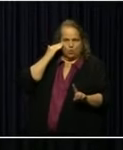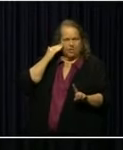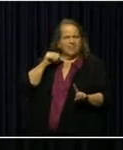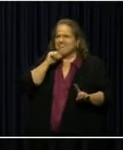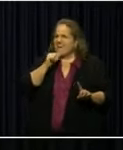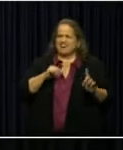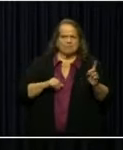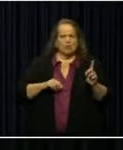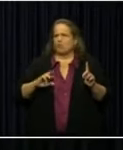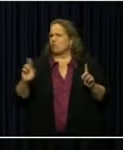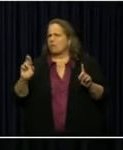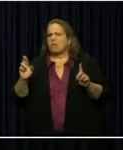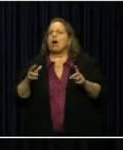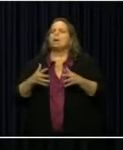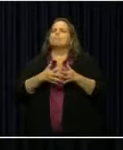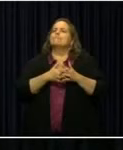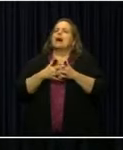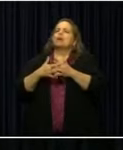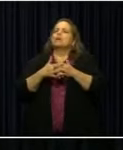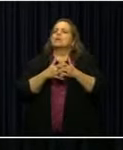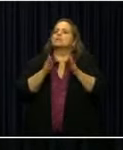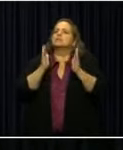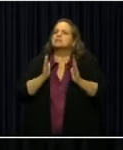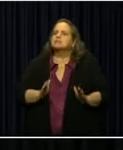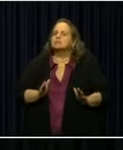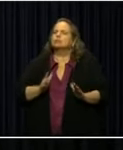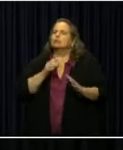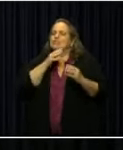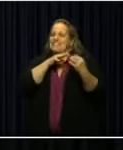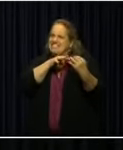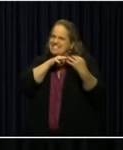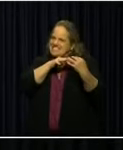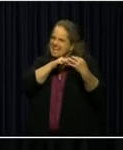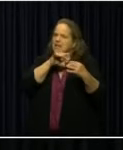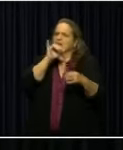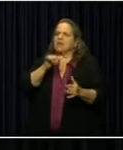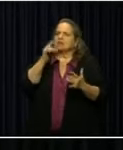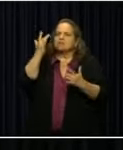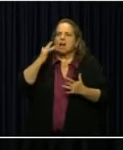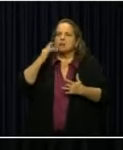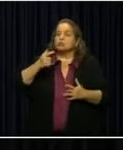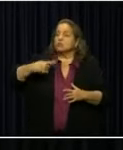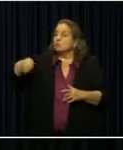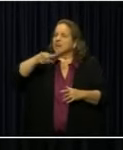SADLY AREN'T GOING TO WORK RIGHT NOW, HAVE AMAZING SACRIFICES.